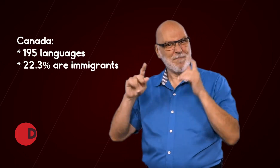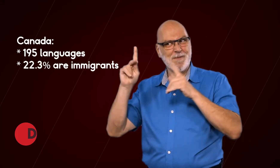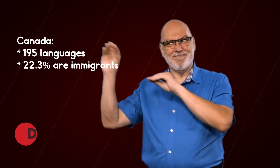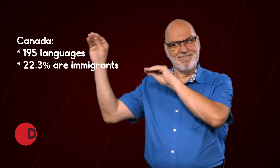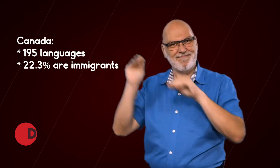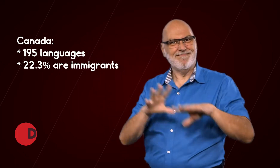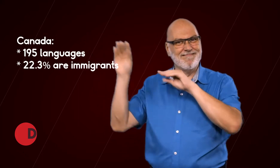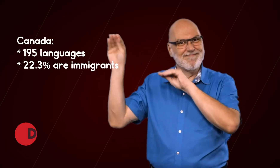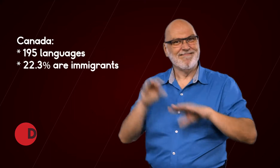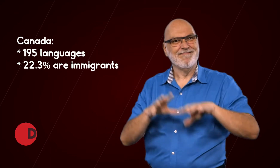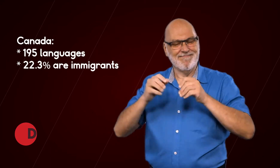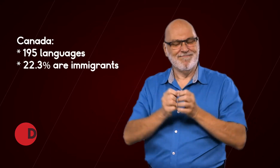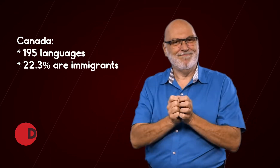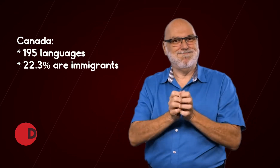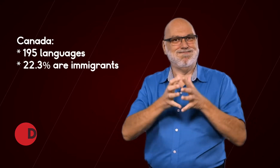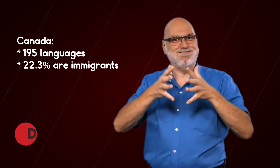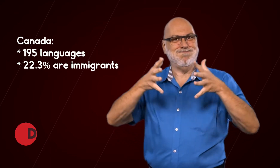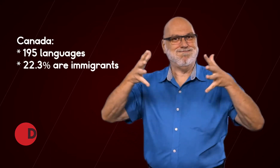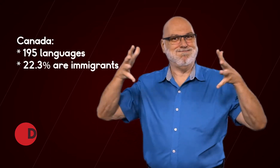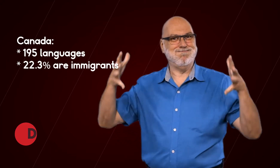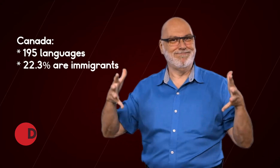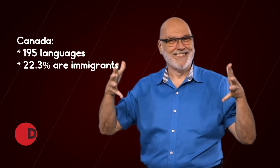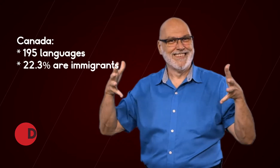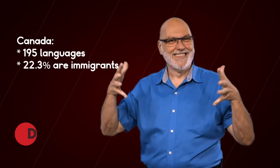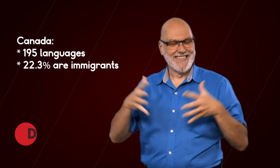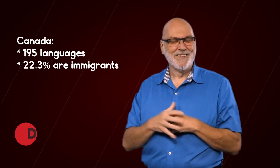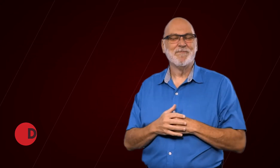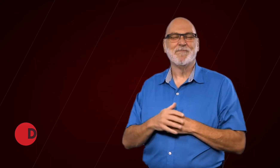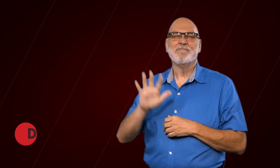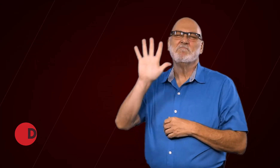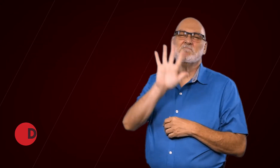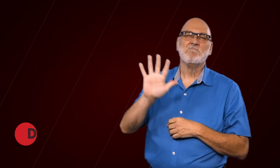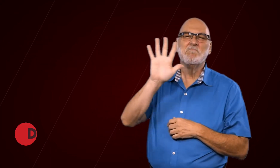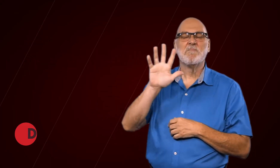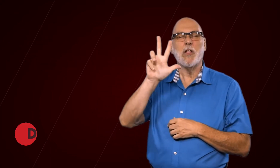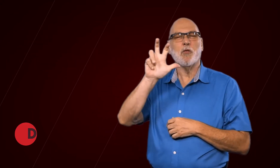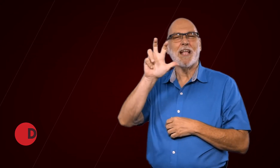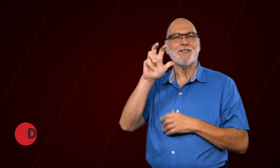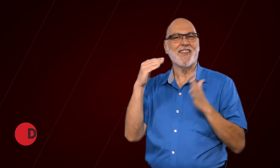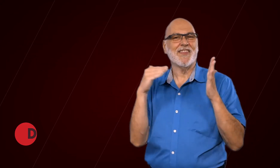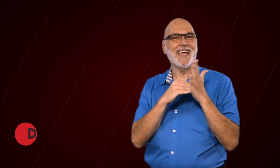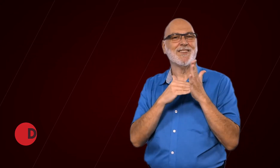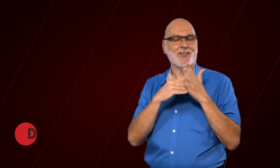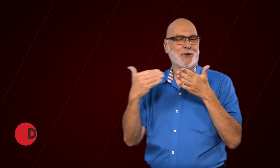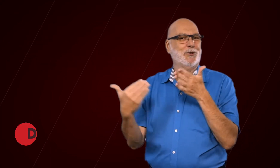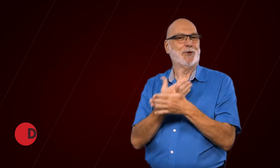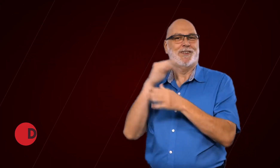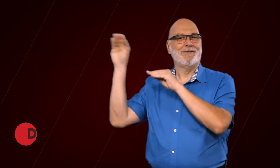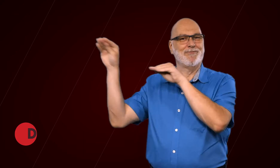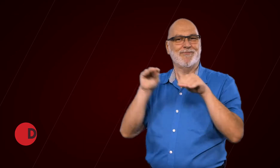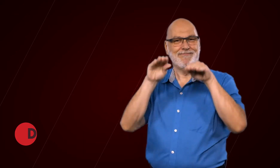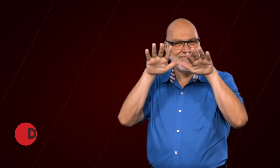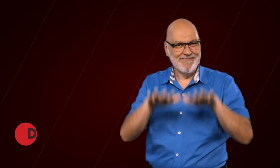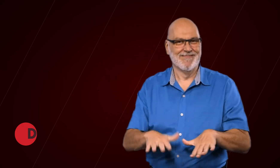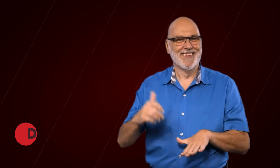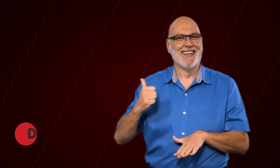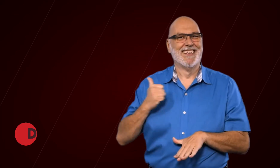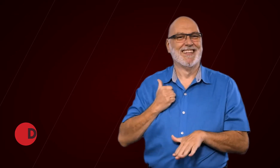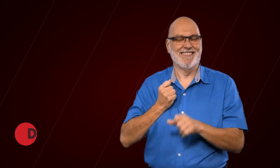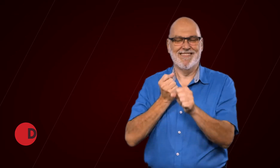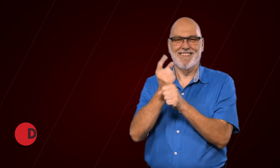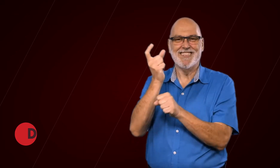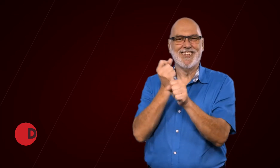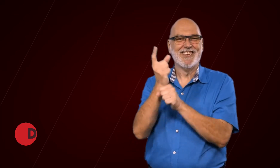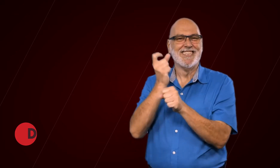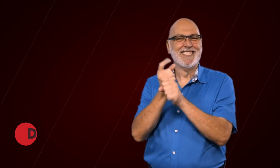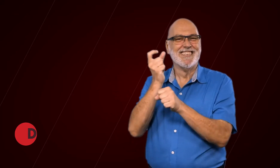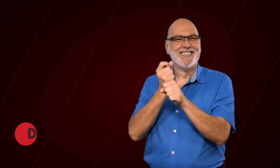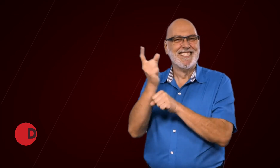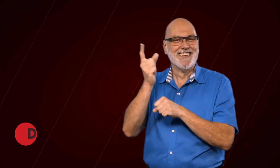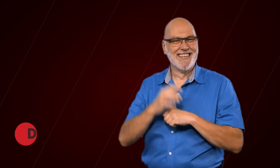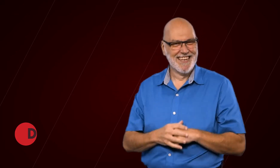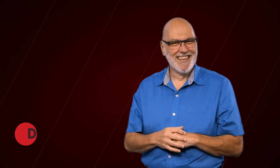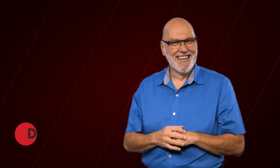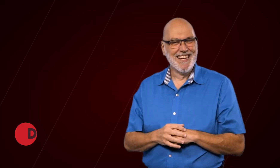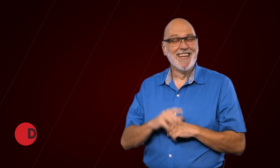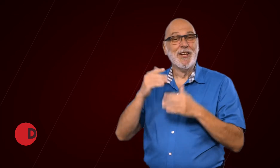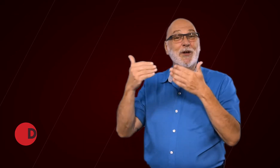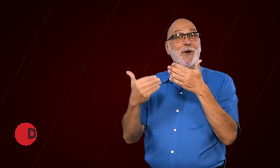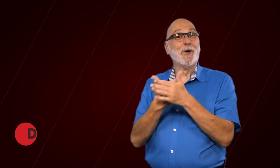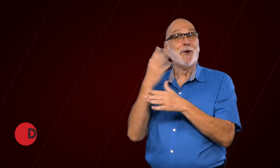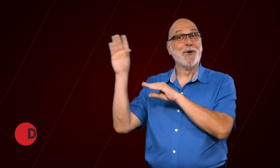Around 300,000 new immigrants move to Canada every year.